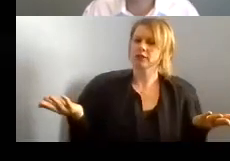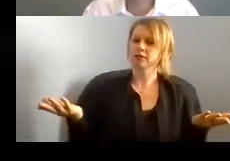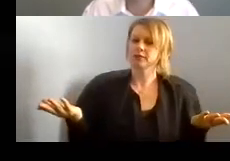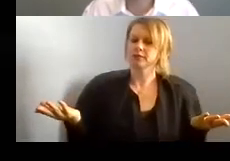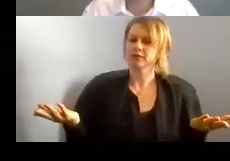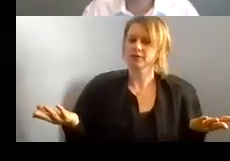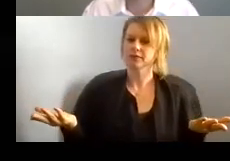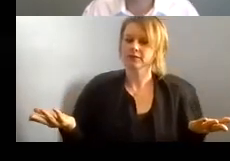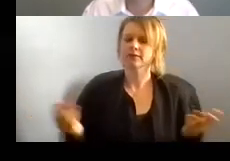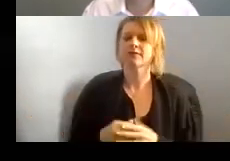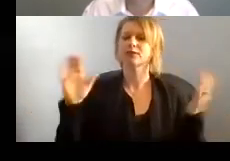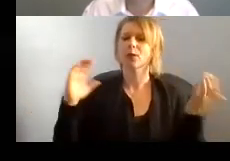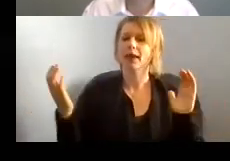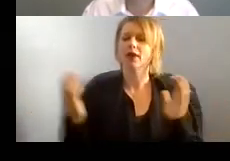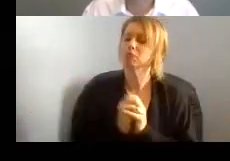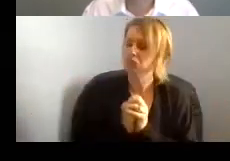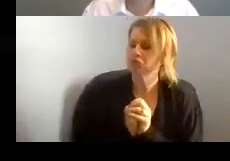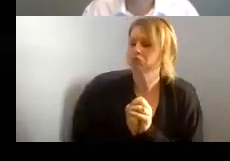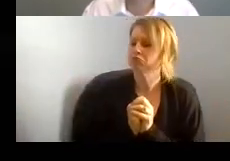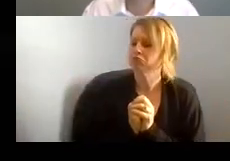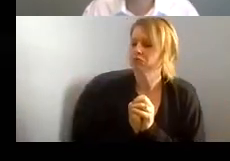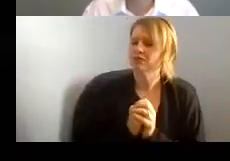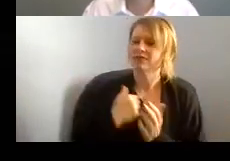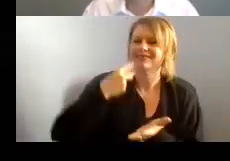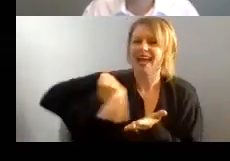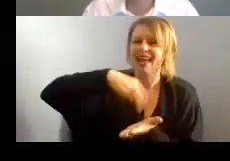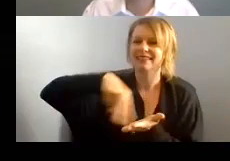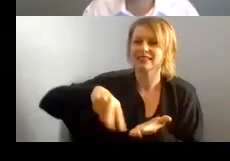If the student is ready to take the next step, then we continue the dance.